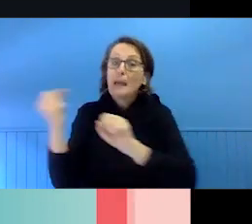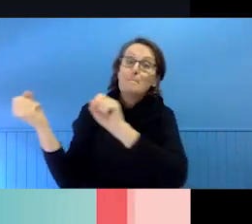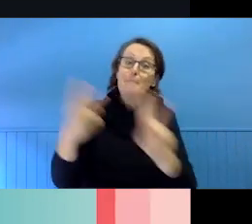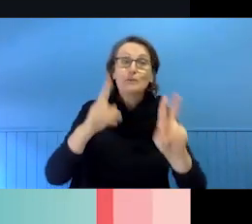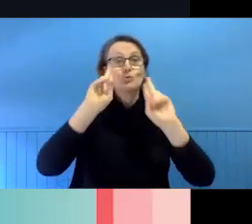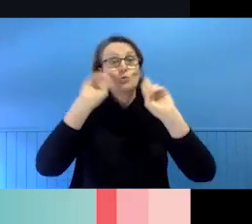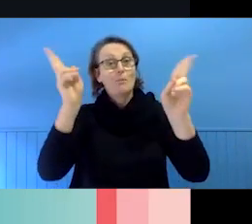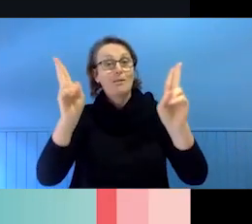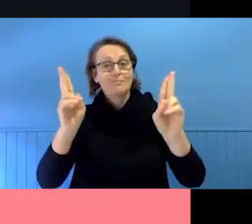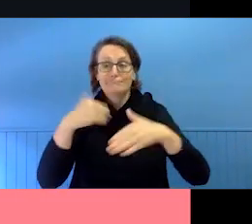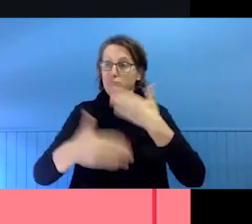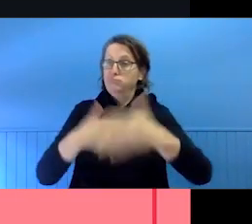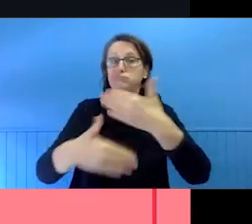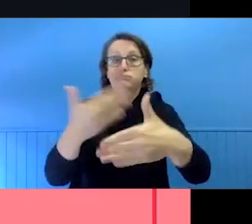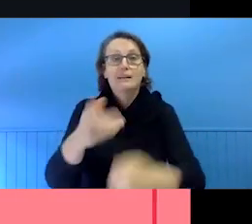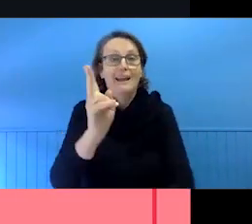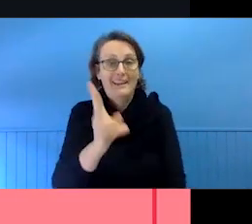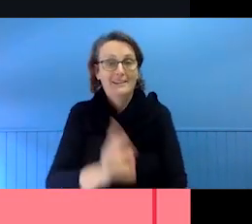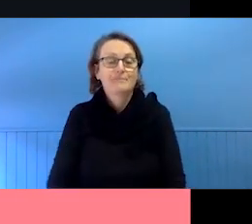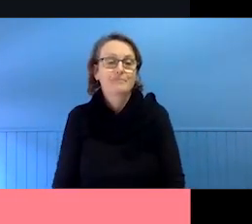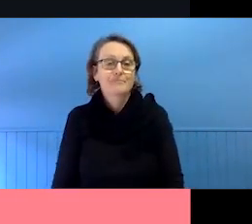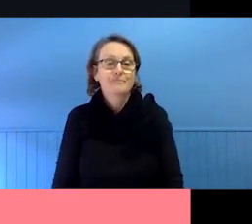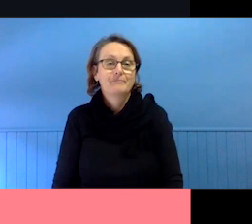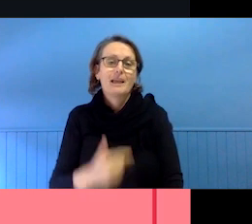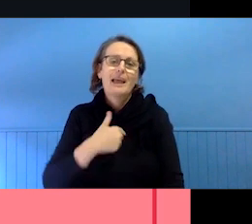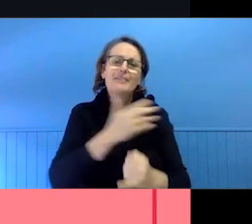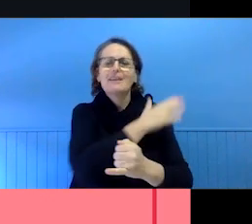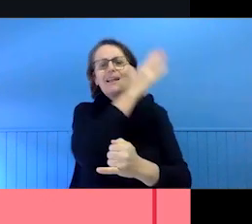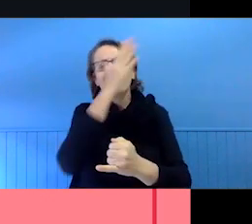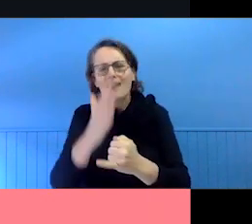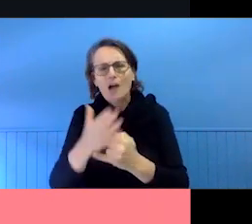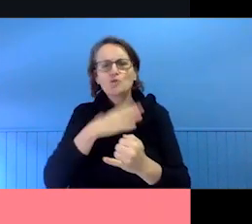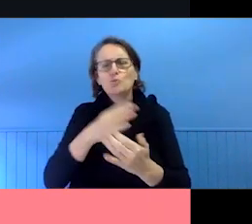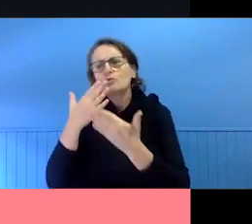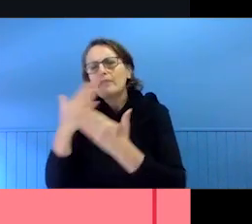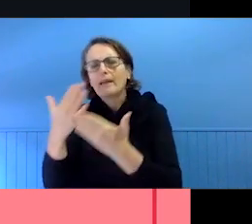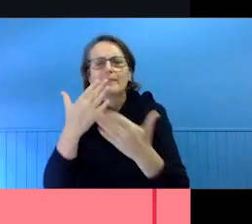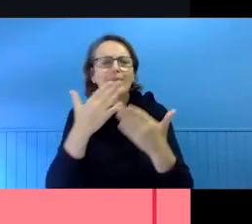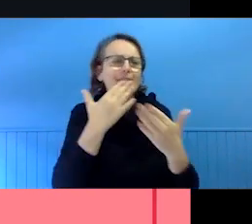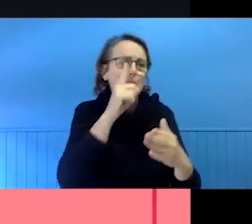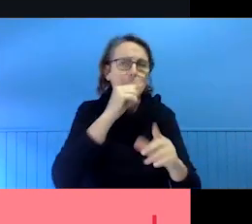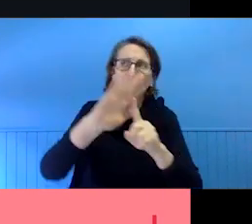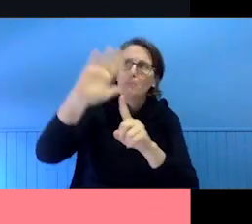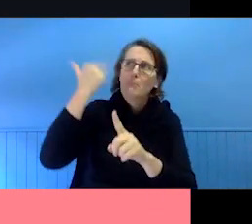And then finally, you want to thank everyone who has helped you throughout the crisis. In